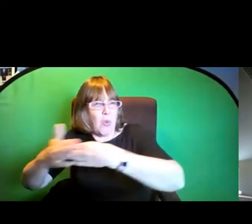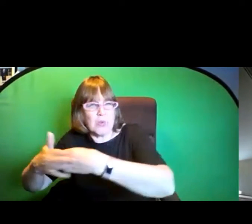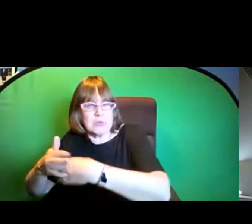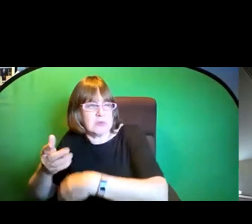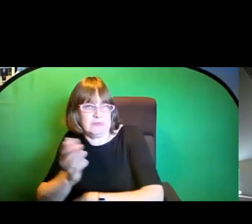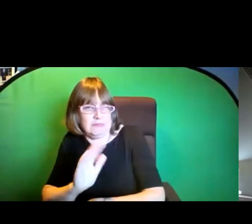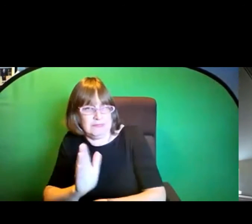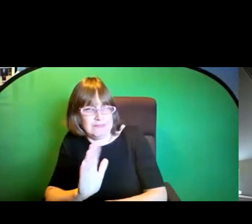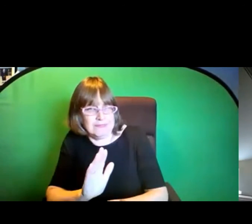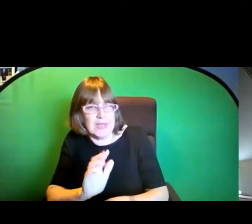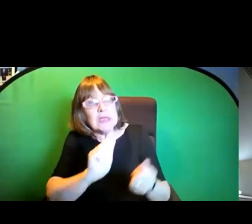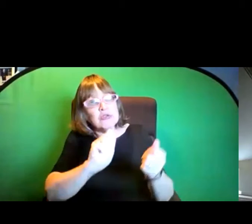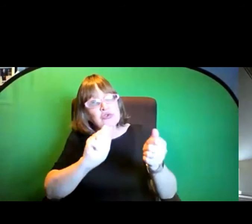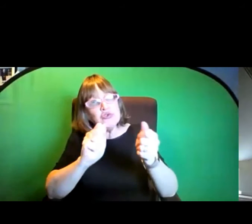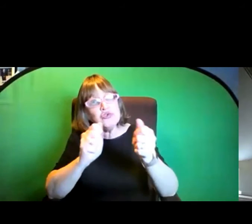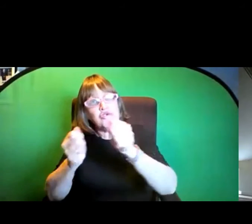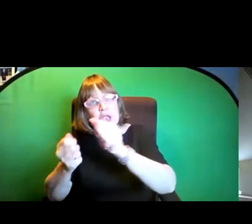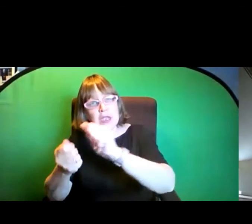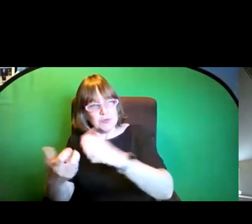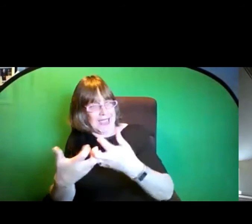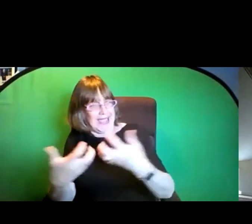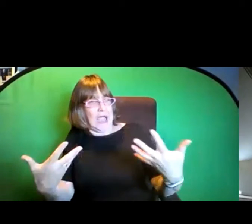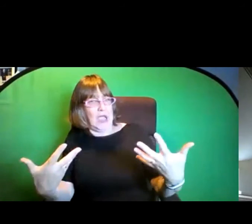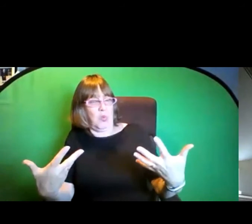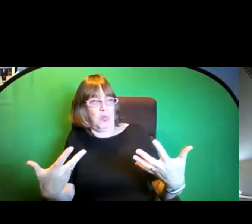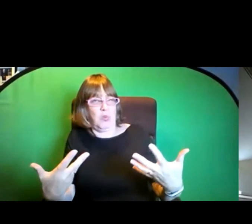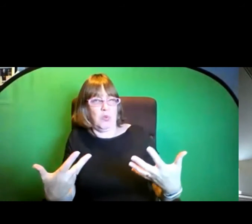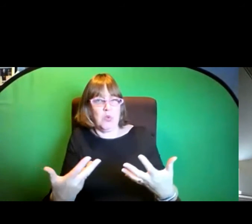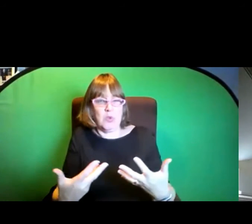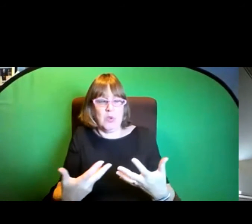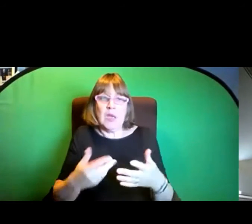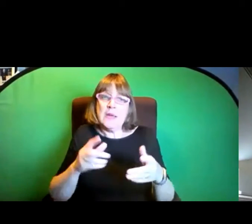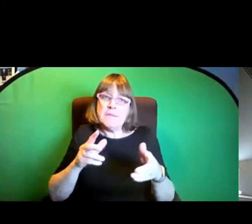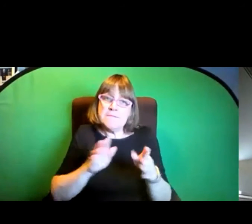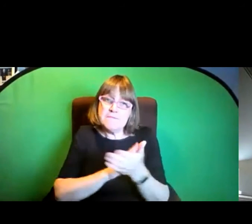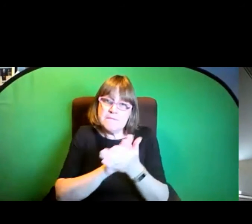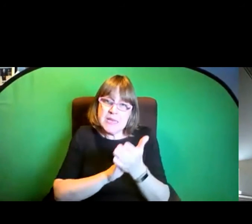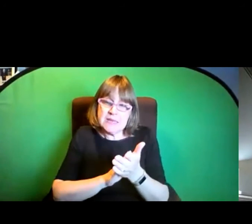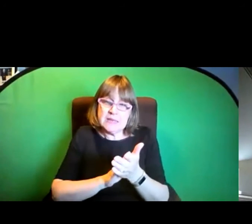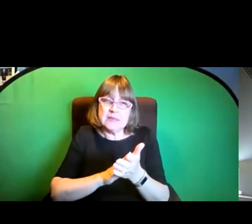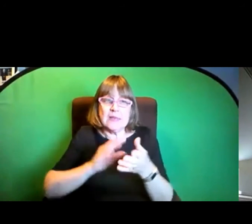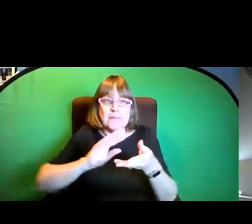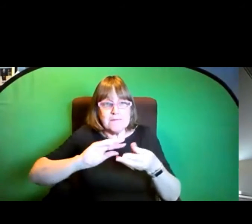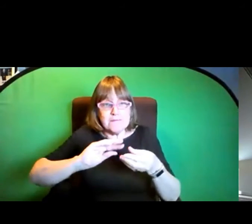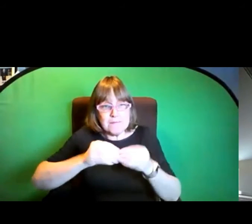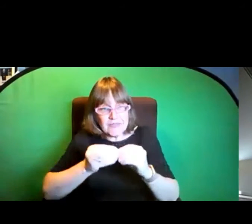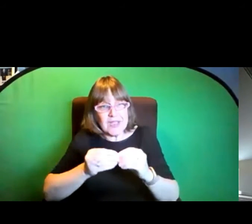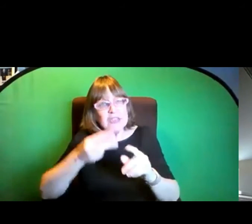and preferably making sure that actually there is remanufacturing, sorry that there is an expansion